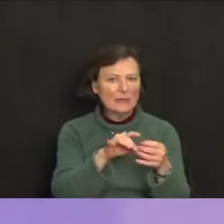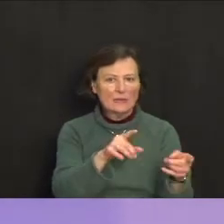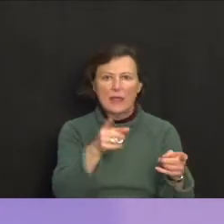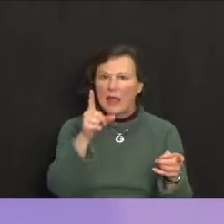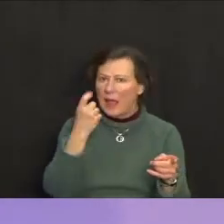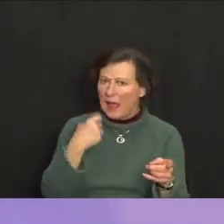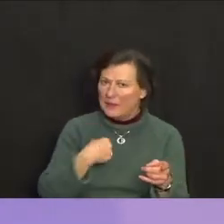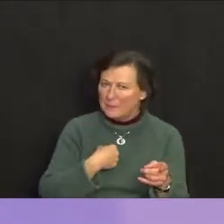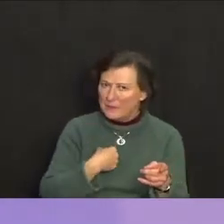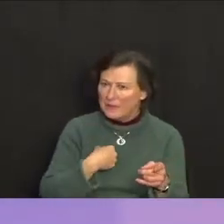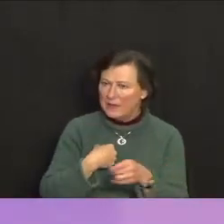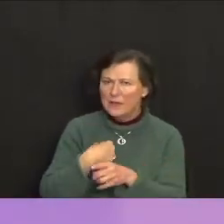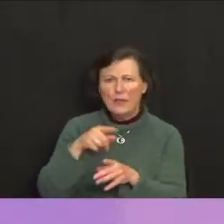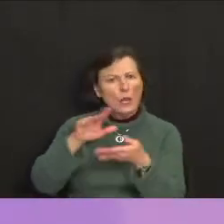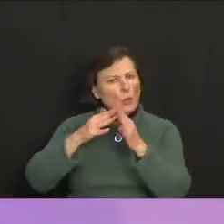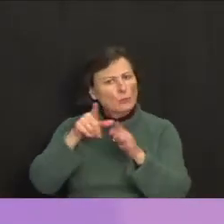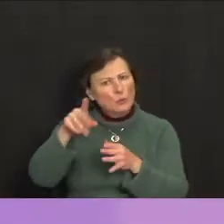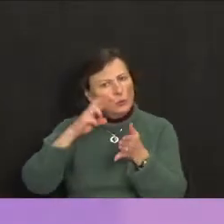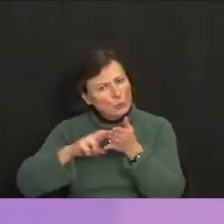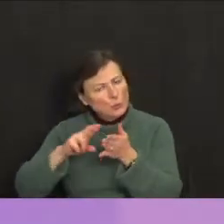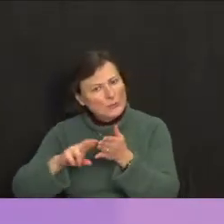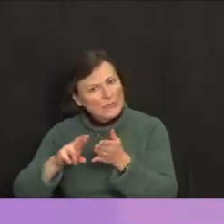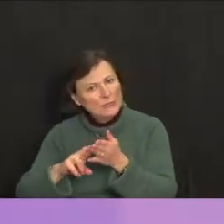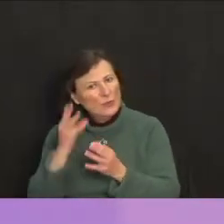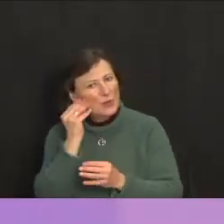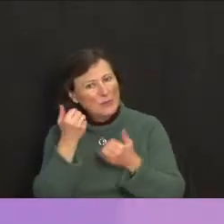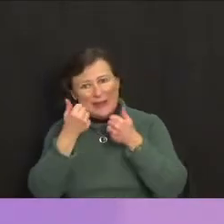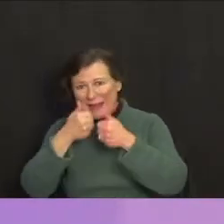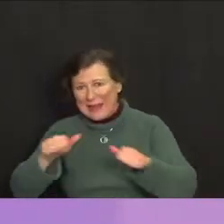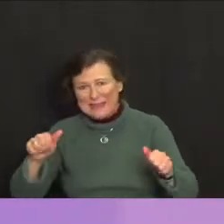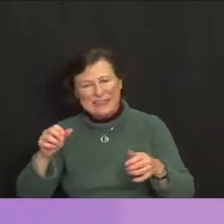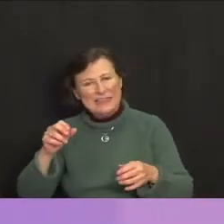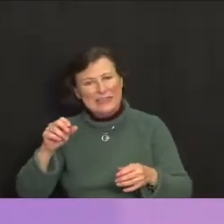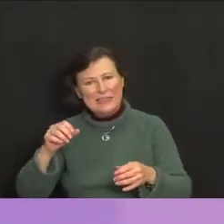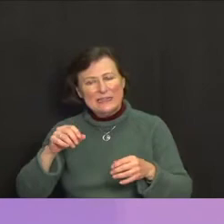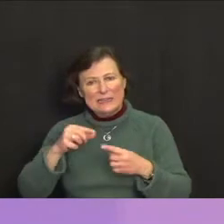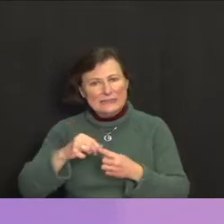community that you're researching experiencing any extraordinary threats or pressures?"